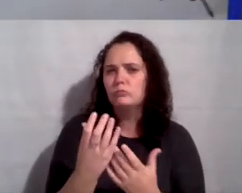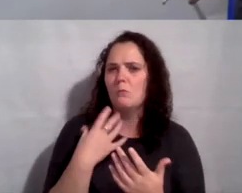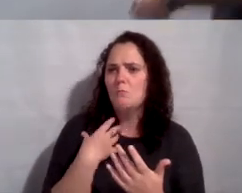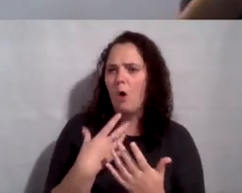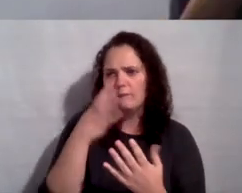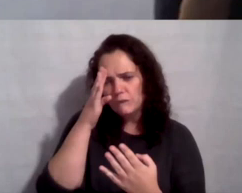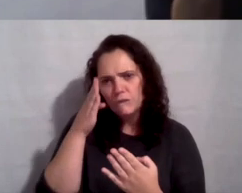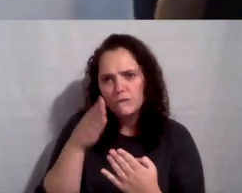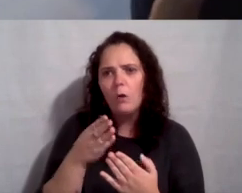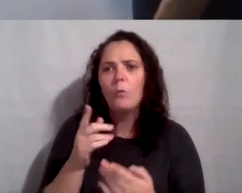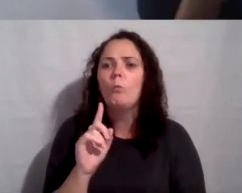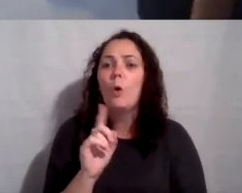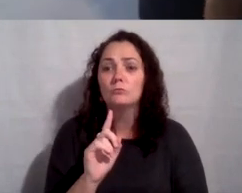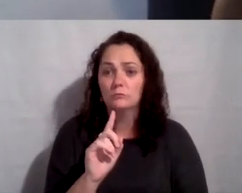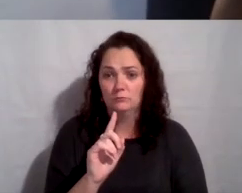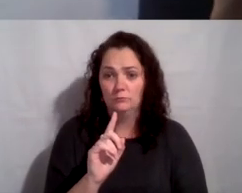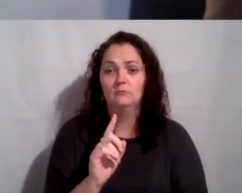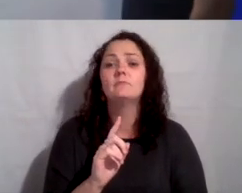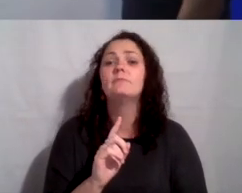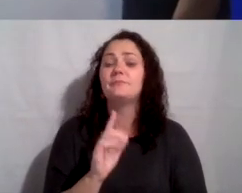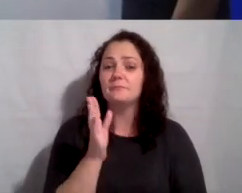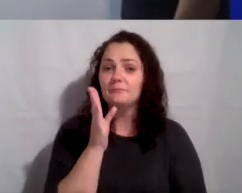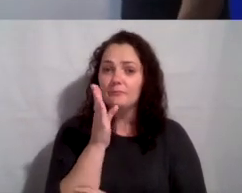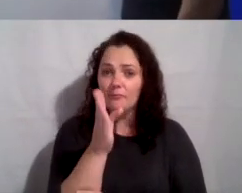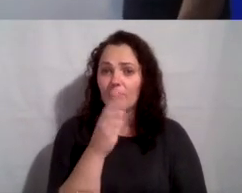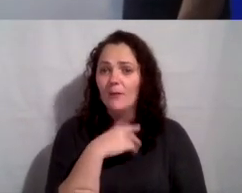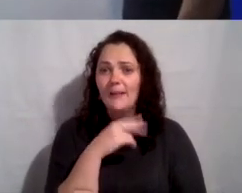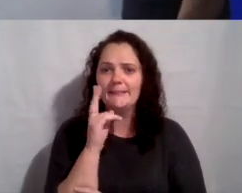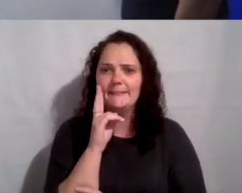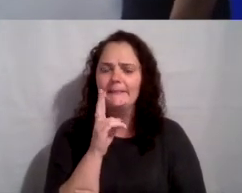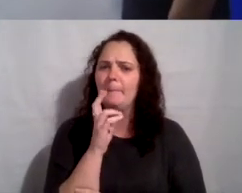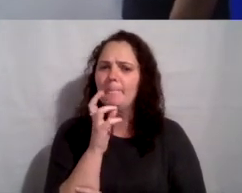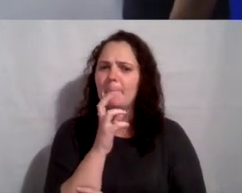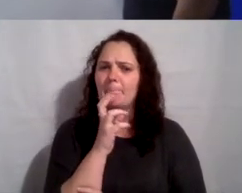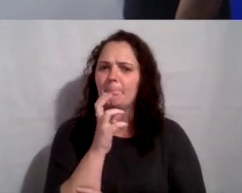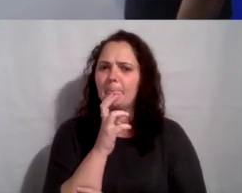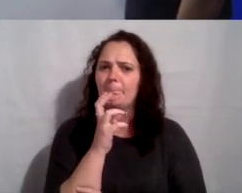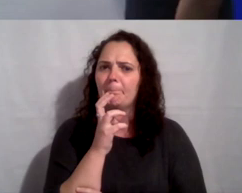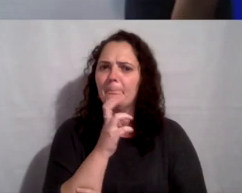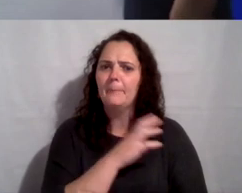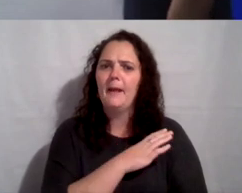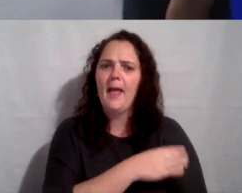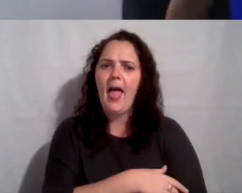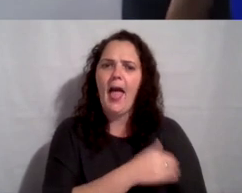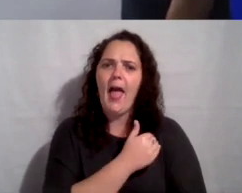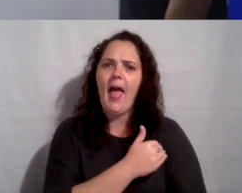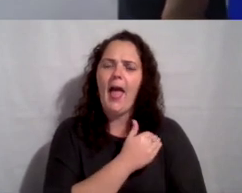attention to? So for me I see this this intense, intense tension in Rachel's arm coming